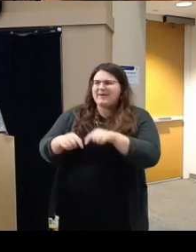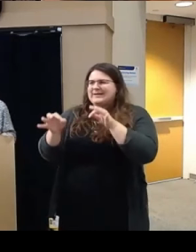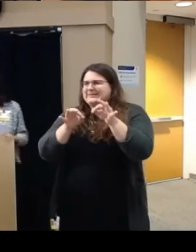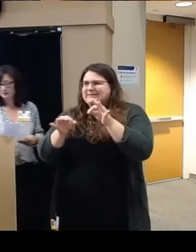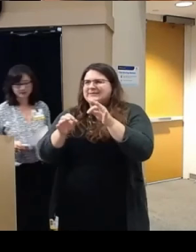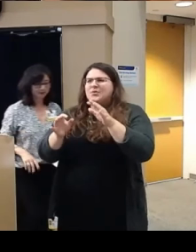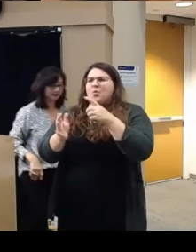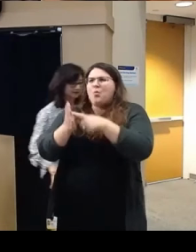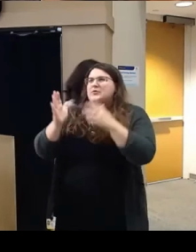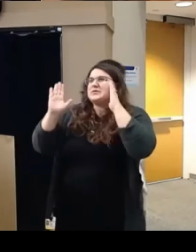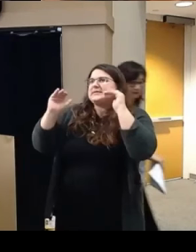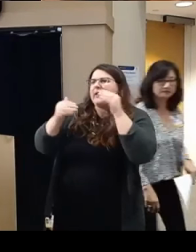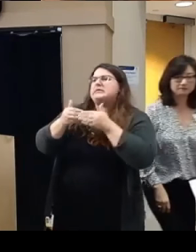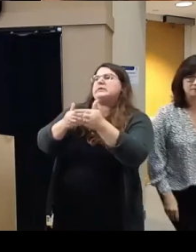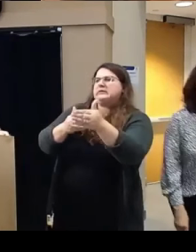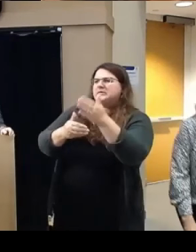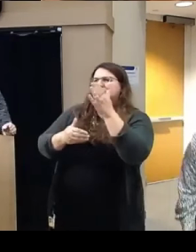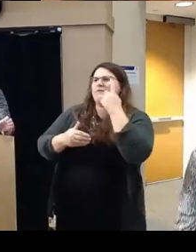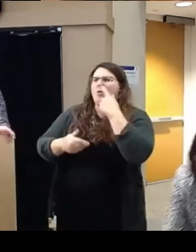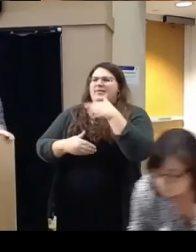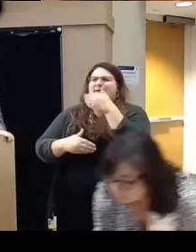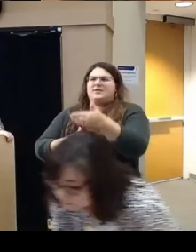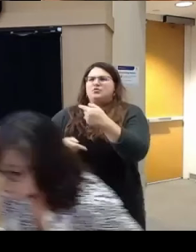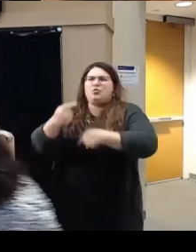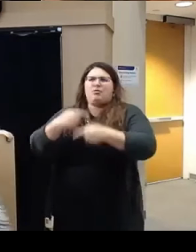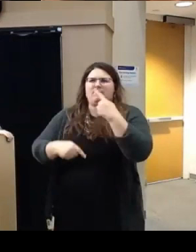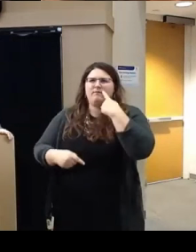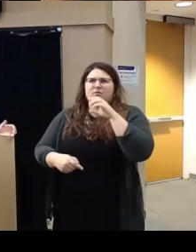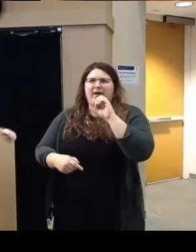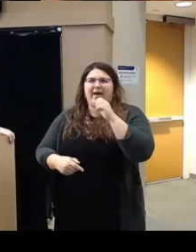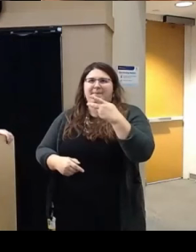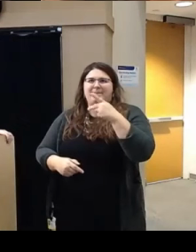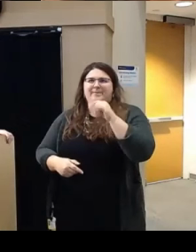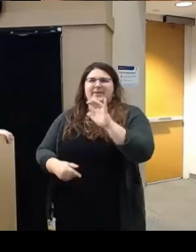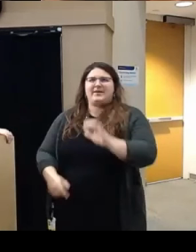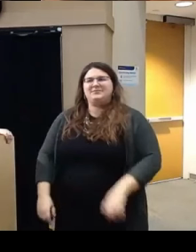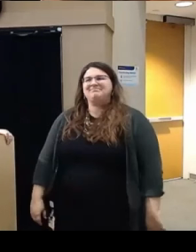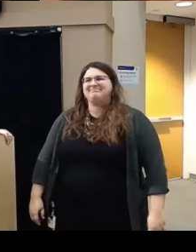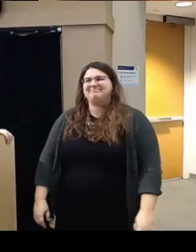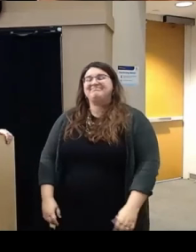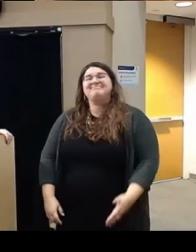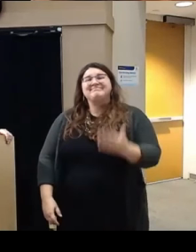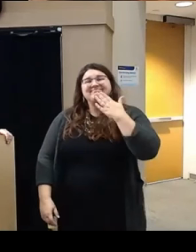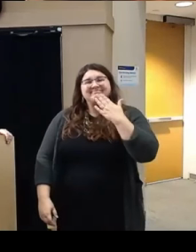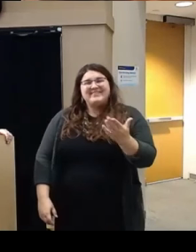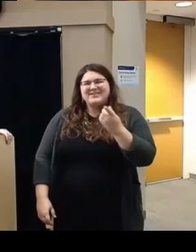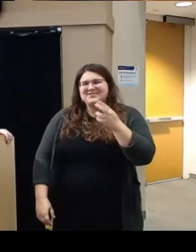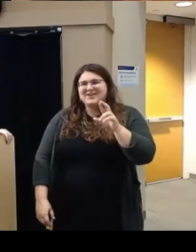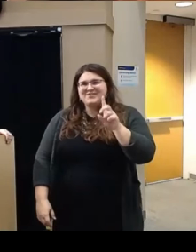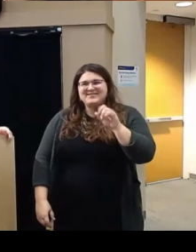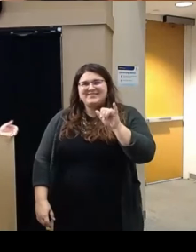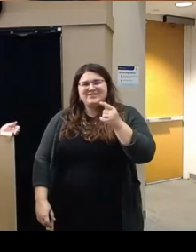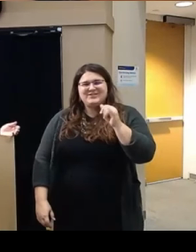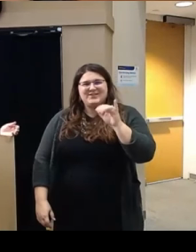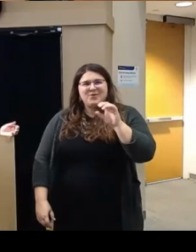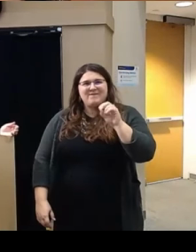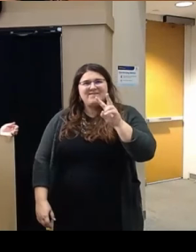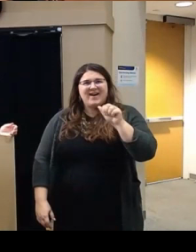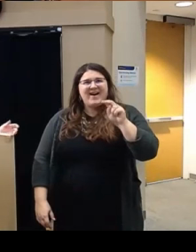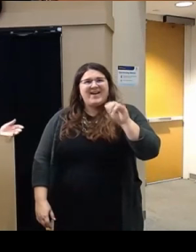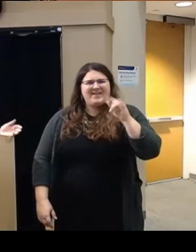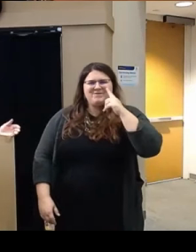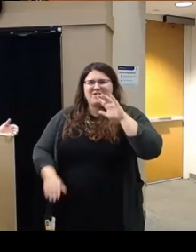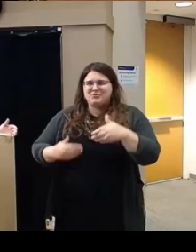you well thank you very much Dr gani for that introduction um as she mentioned I'm going to